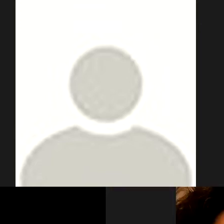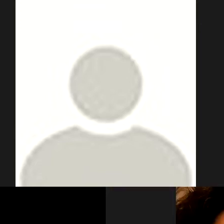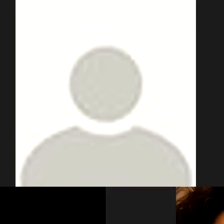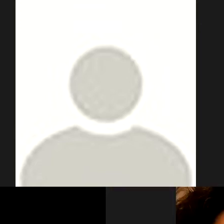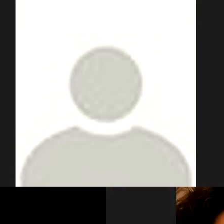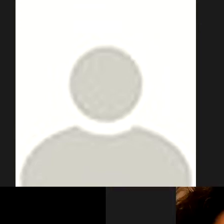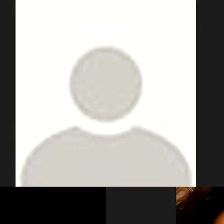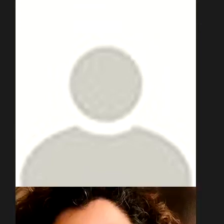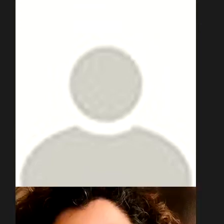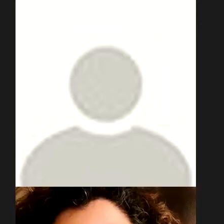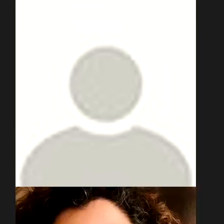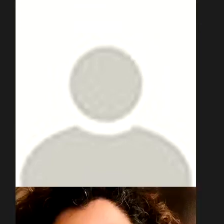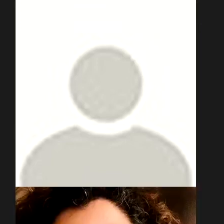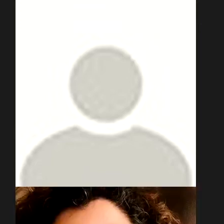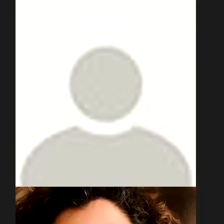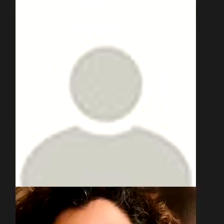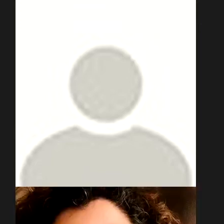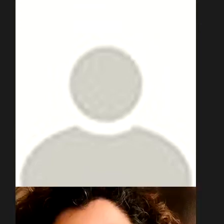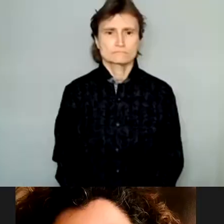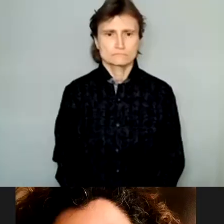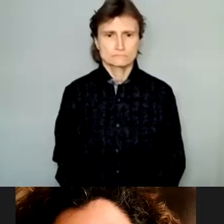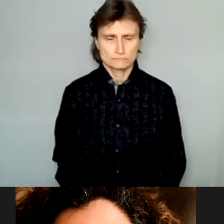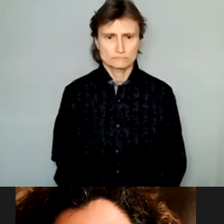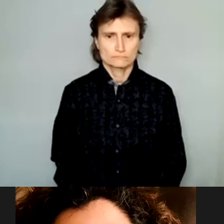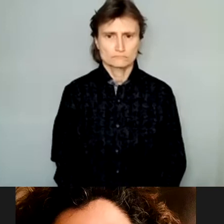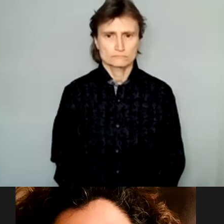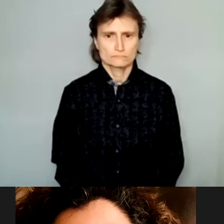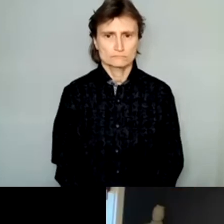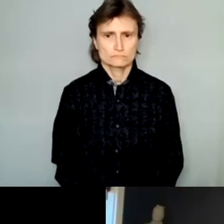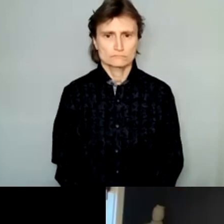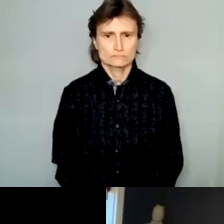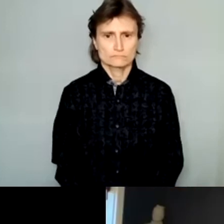So thank you.